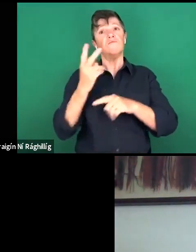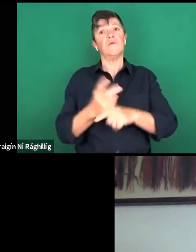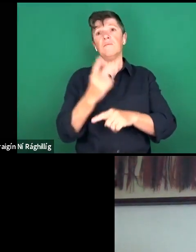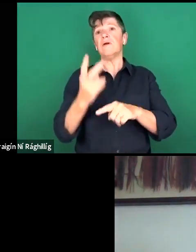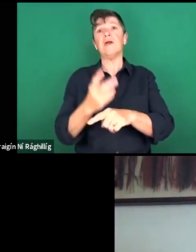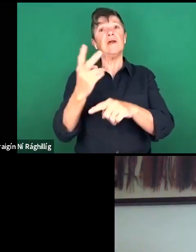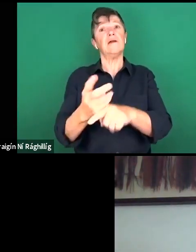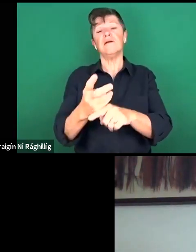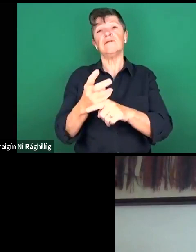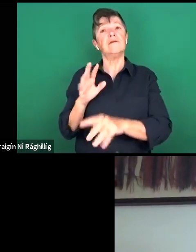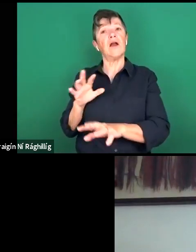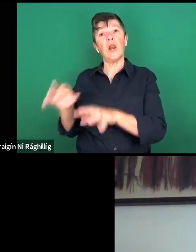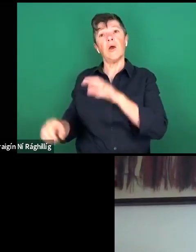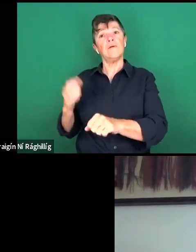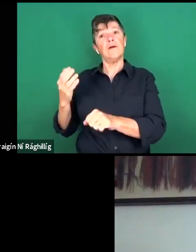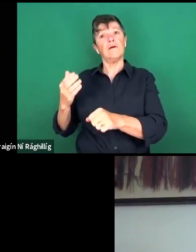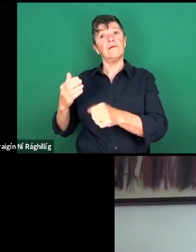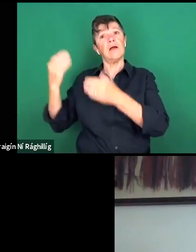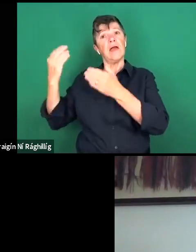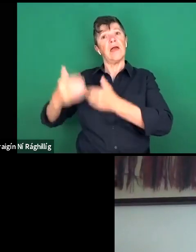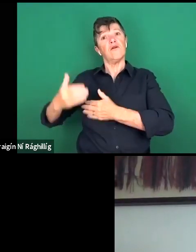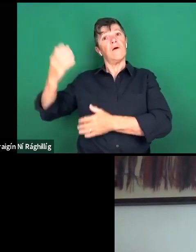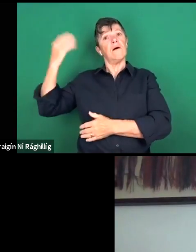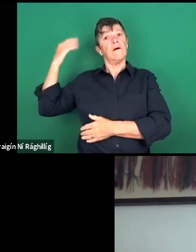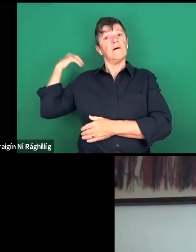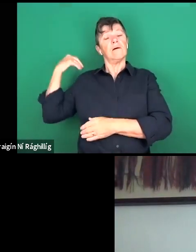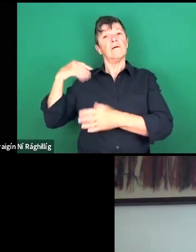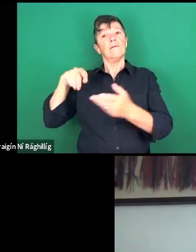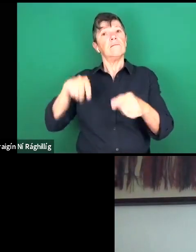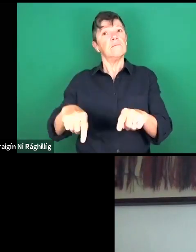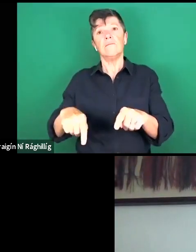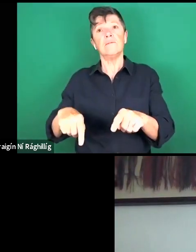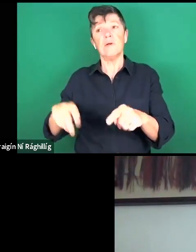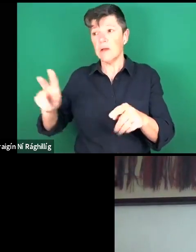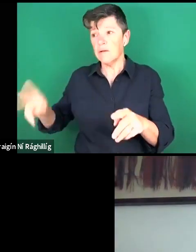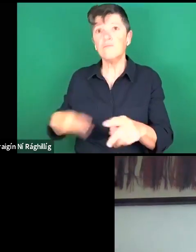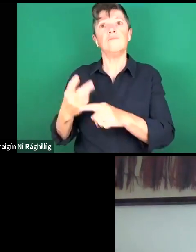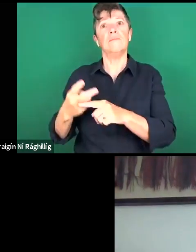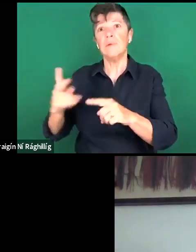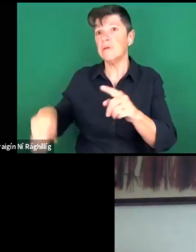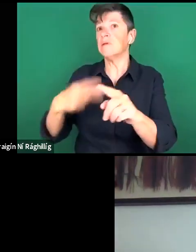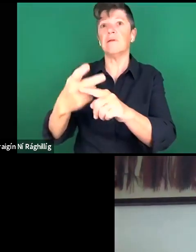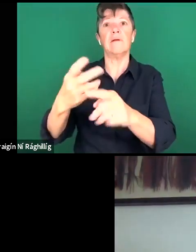been indigenous people around the world agitating and arguing and